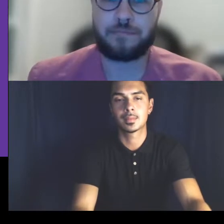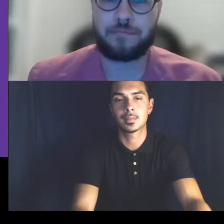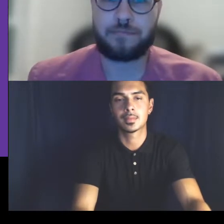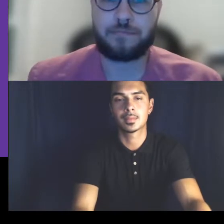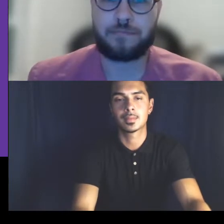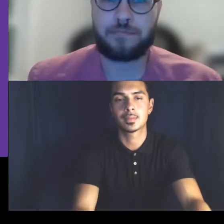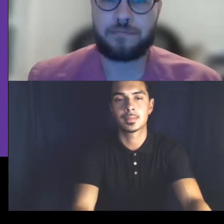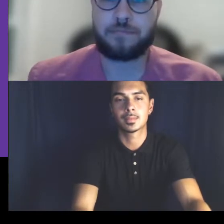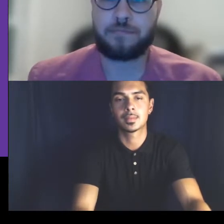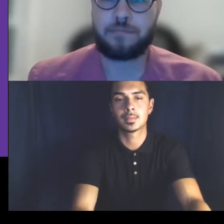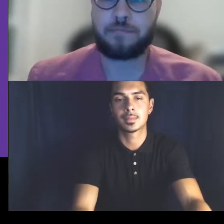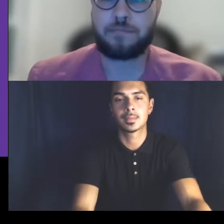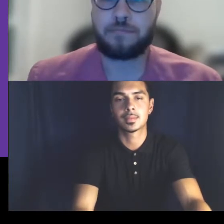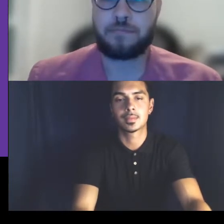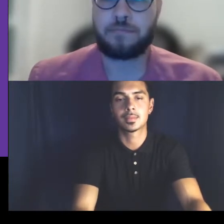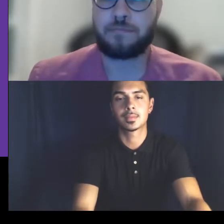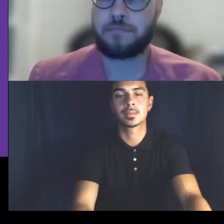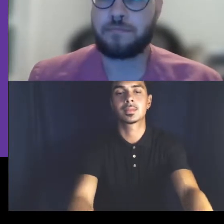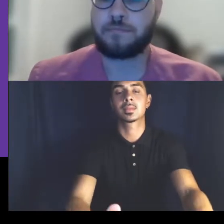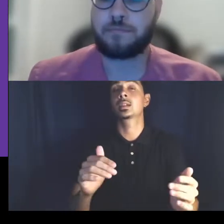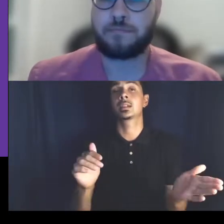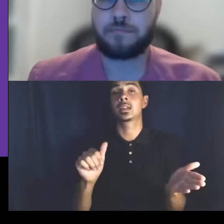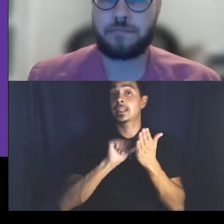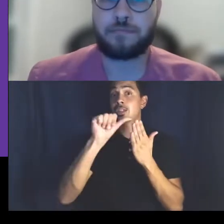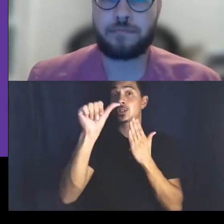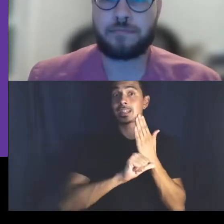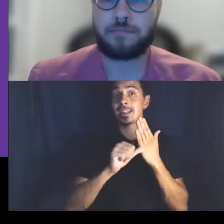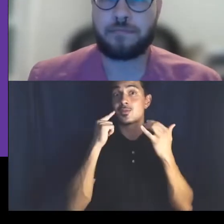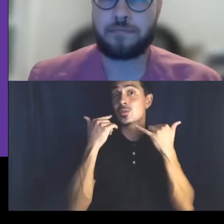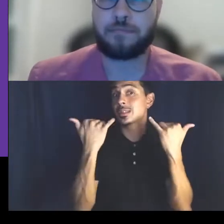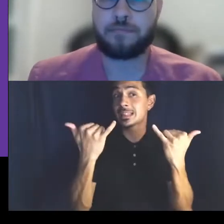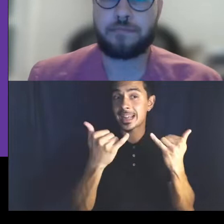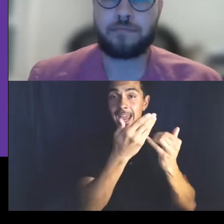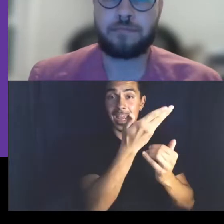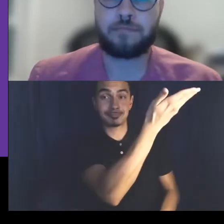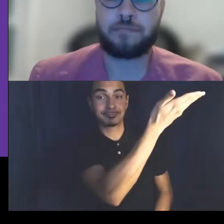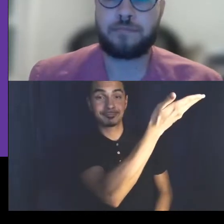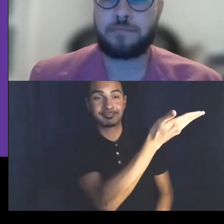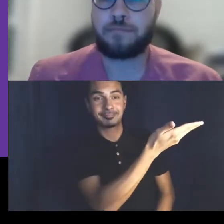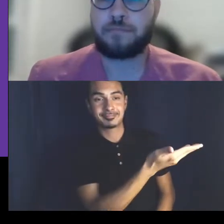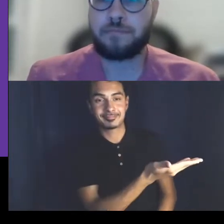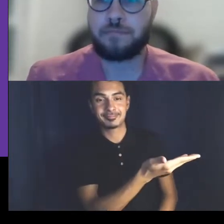is going to be, we're gonna talk a little bit about trans healthcare at reproductive agencies,